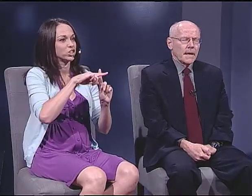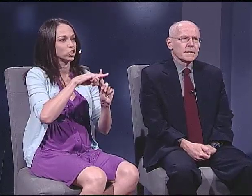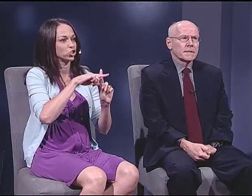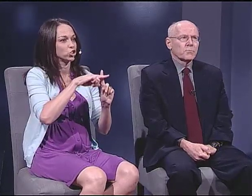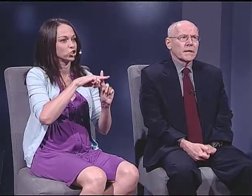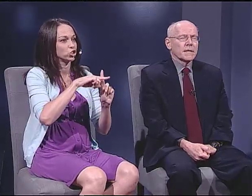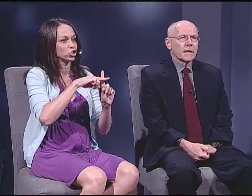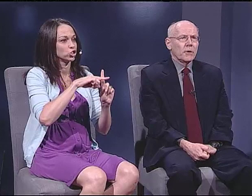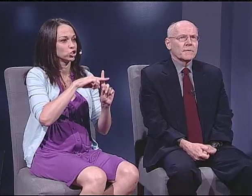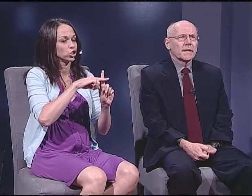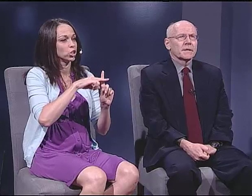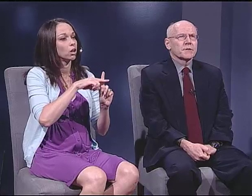and some rights allow advantages,